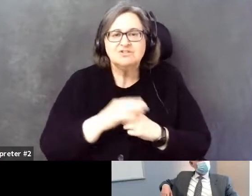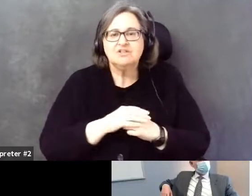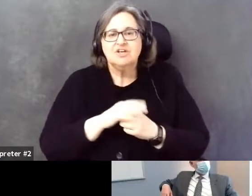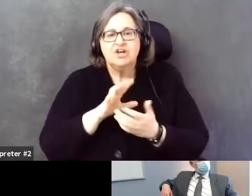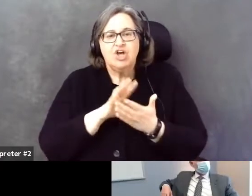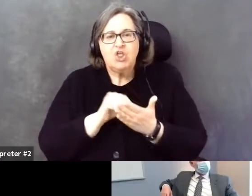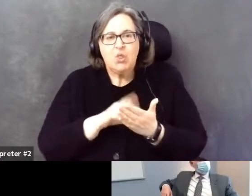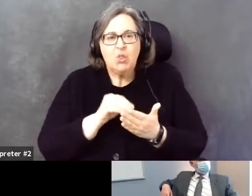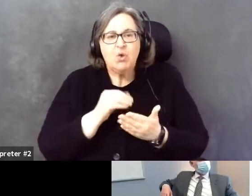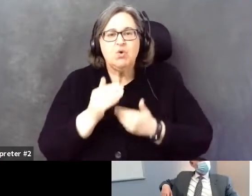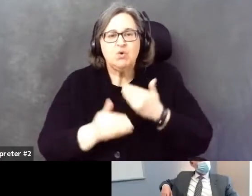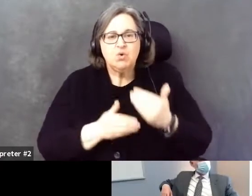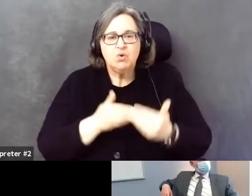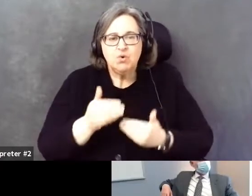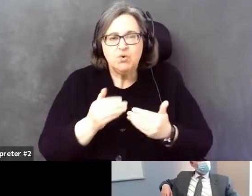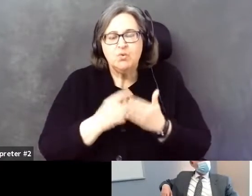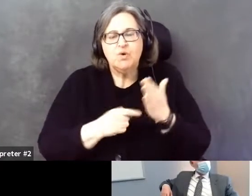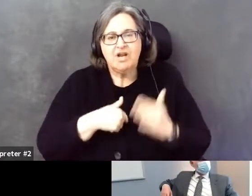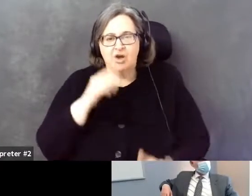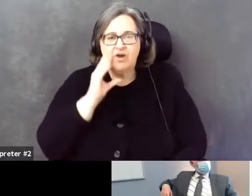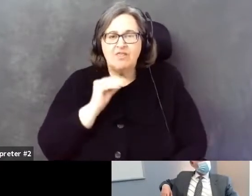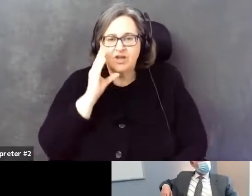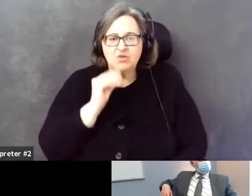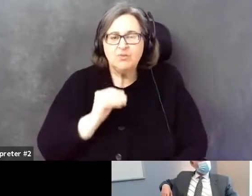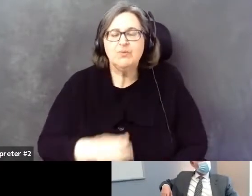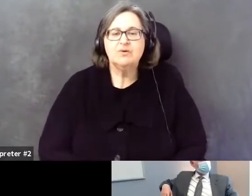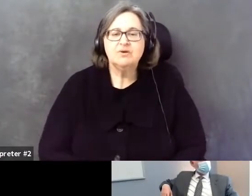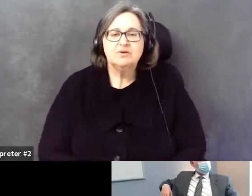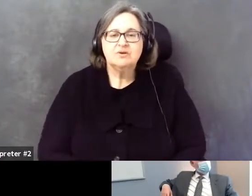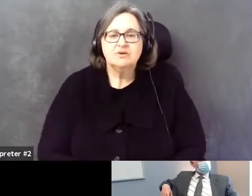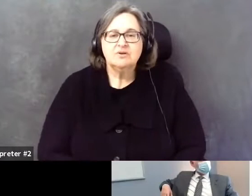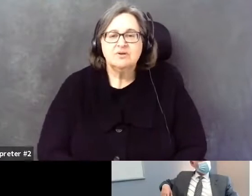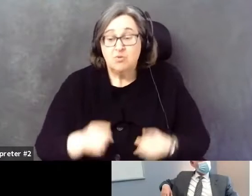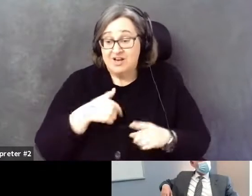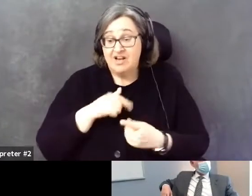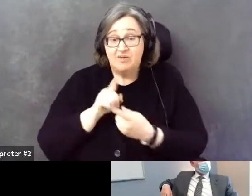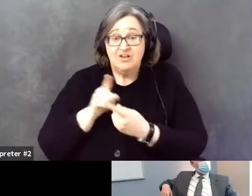the process of what I went through. Because I mean when I met him I had an ankle bracelet